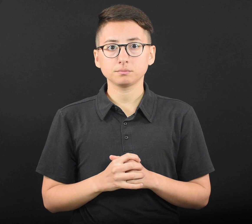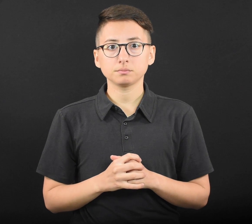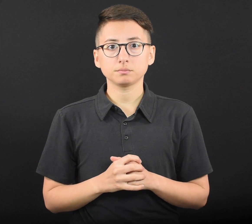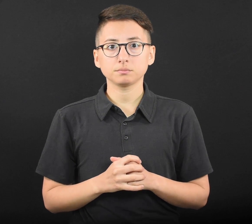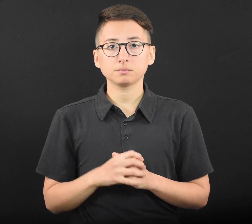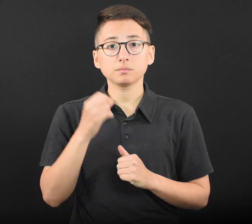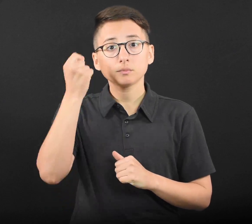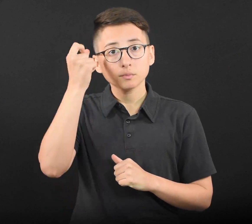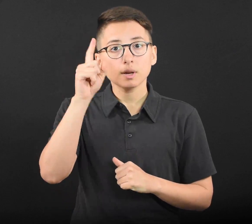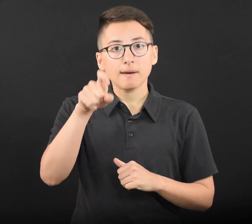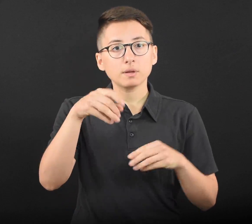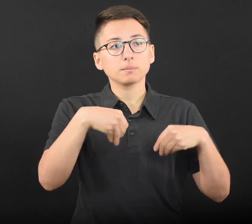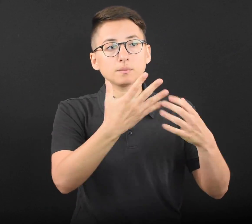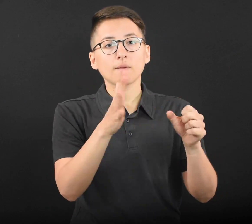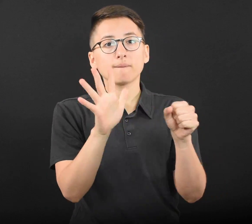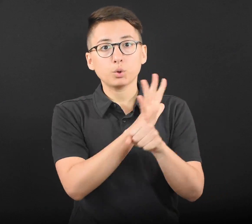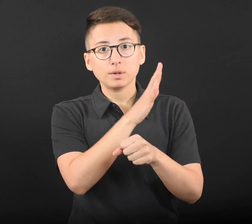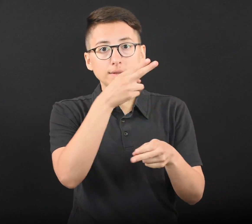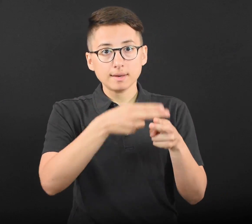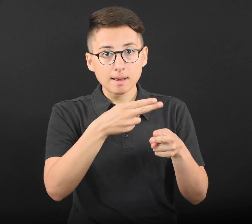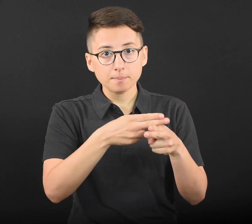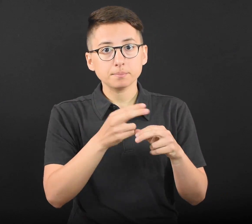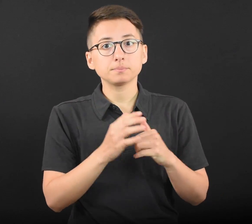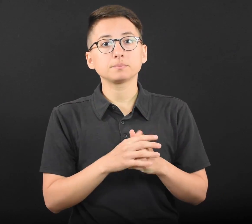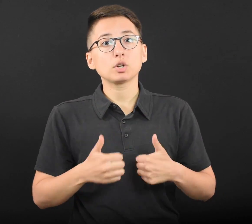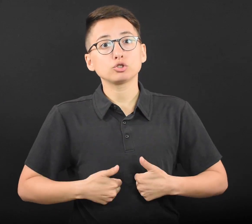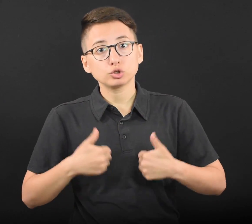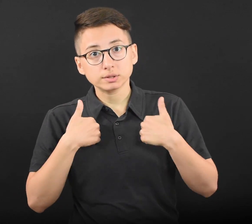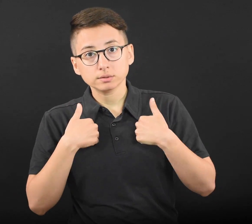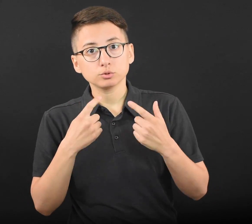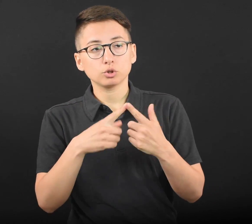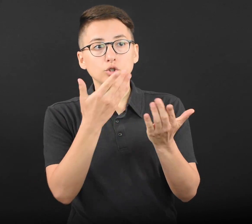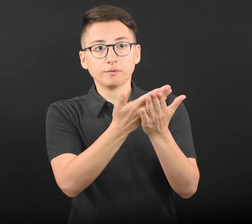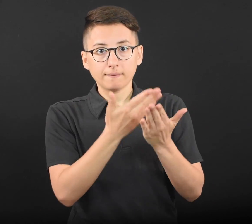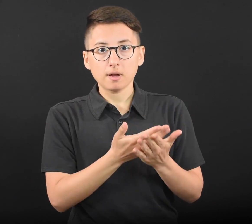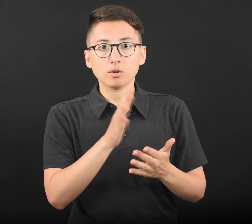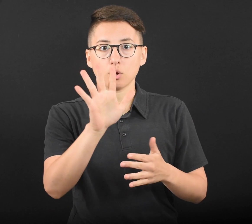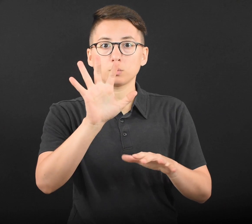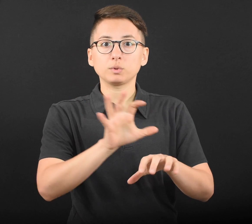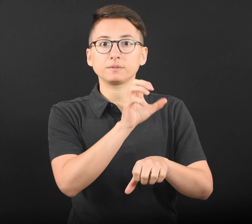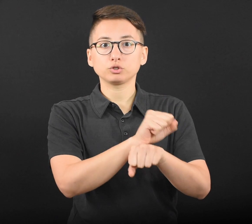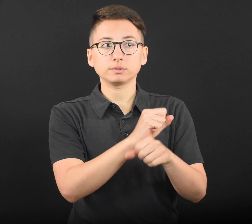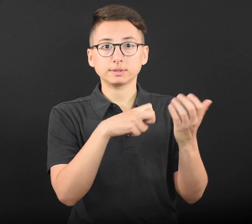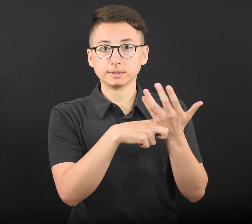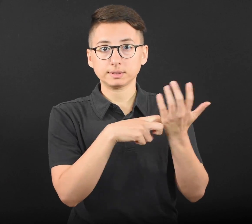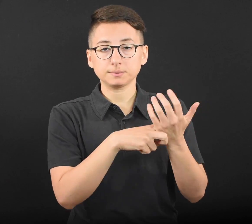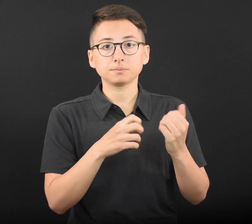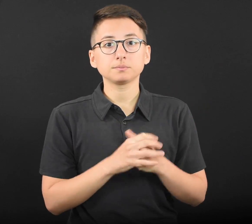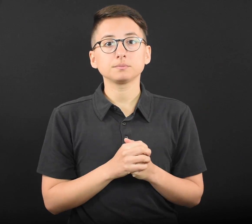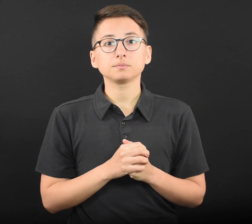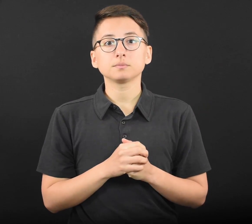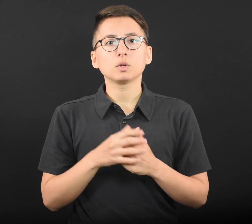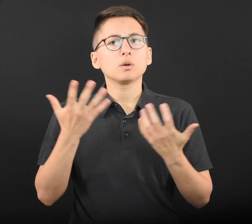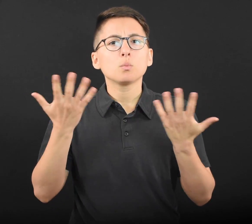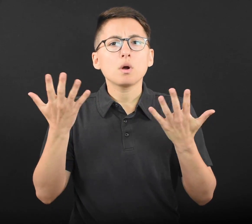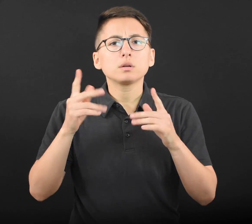are based on availability at the time of calling. Participating teams include the Rochester Honkers,